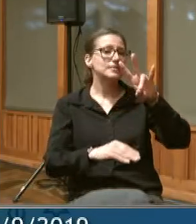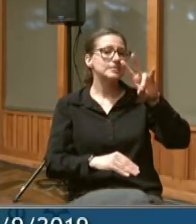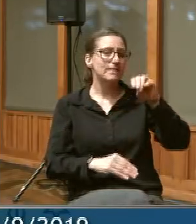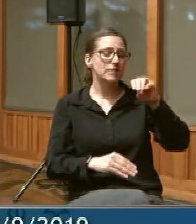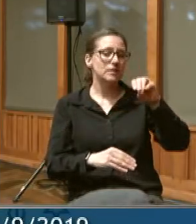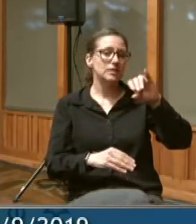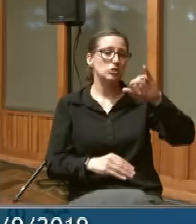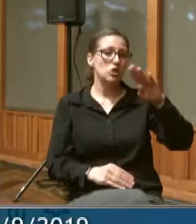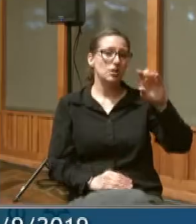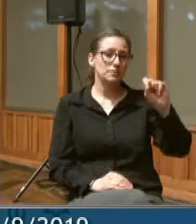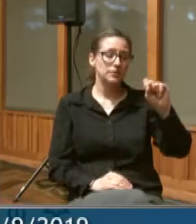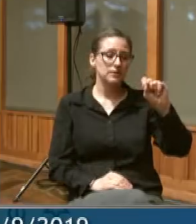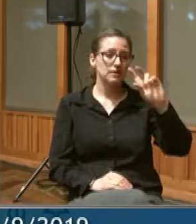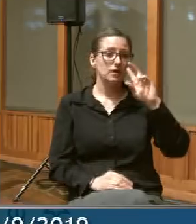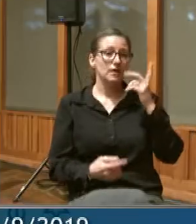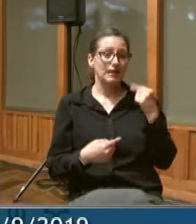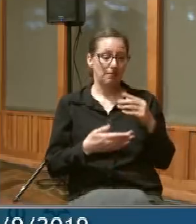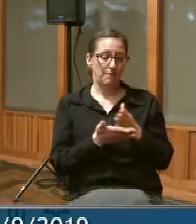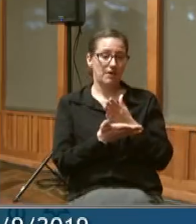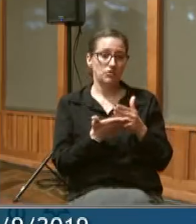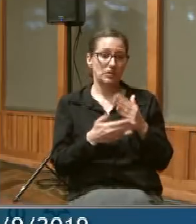THE 70-PLUS POSITIONS PROPOSED